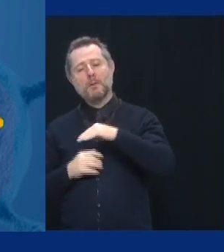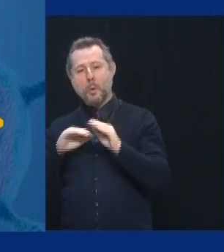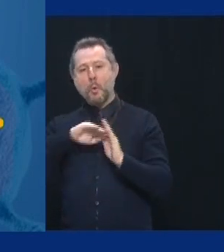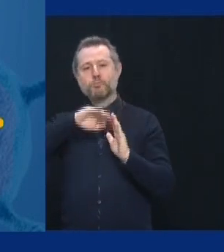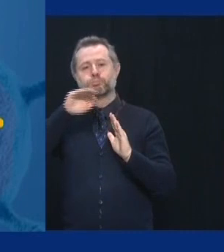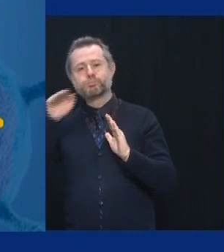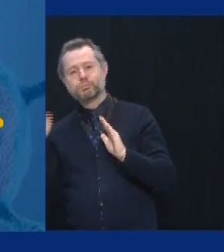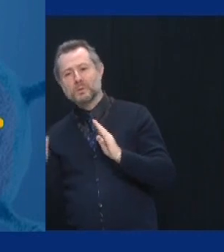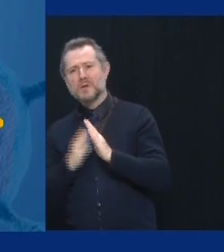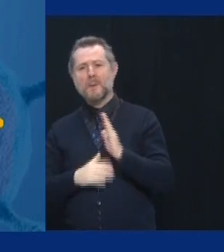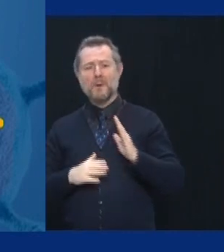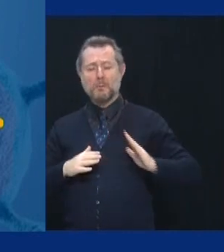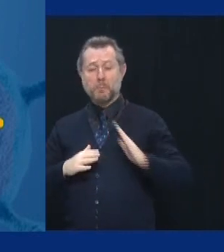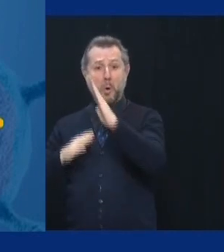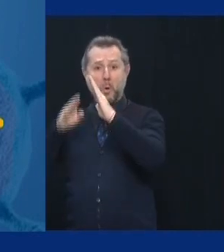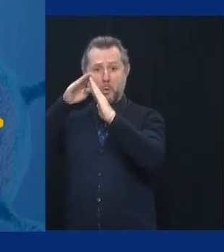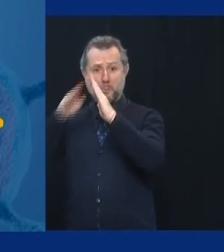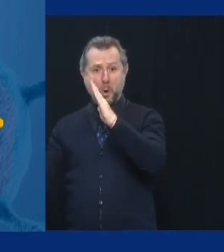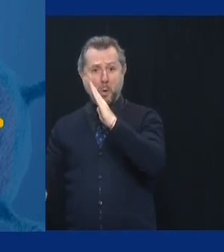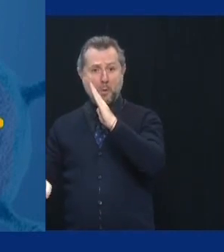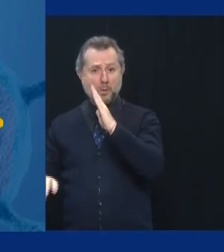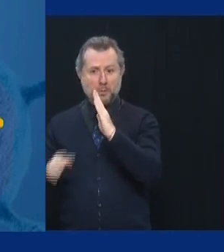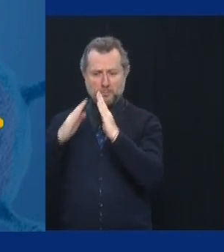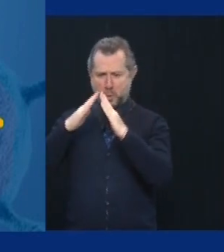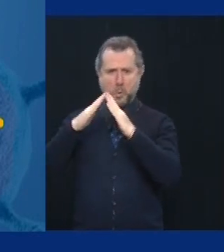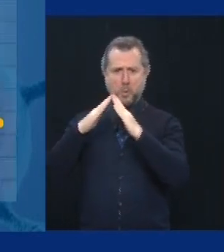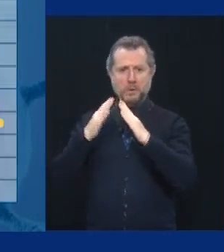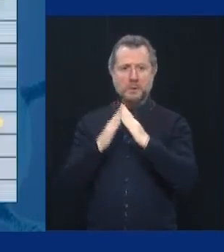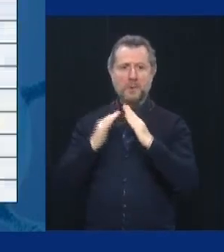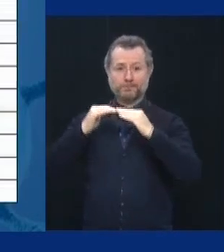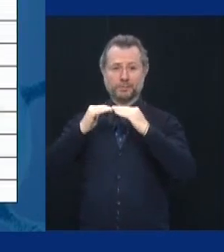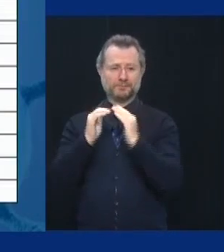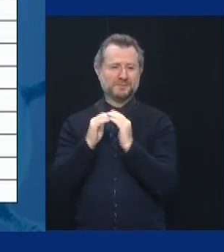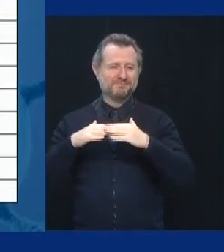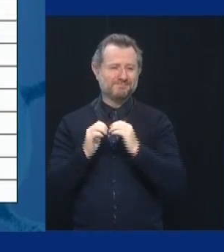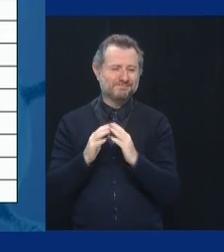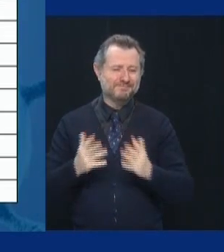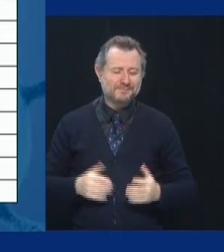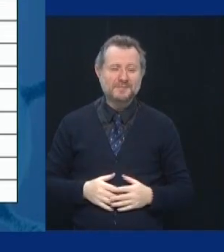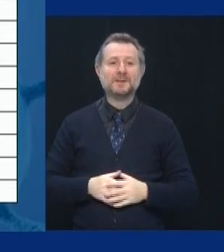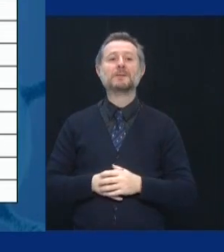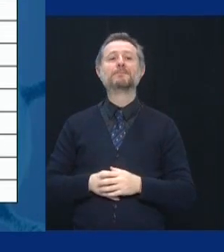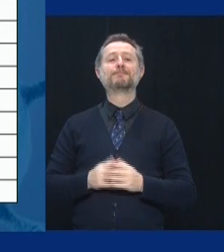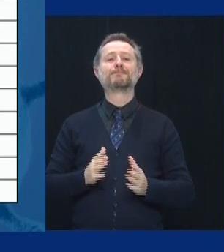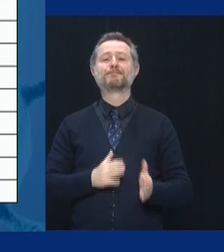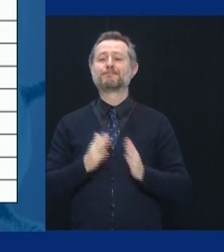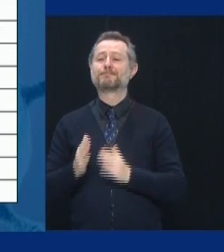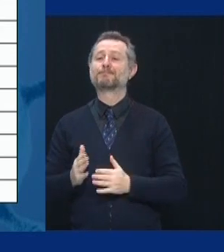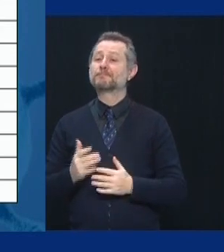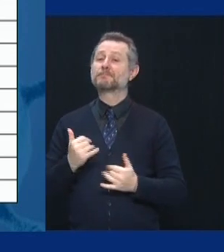BUT THEY ALL WENT UP AND ALL COMING DOWN, SOME AT FASTER RATE. SOME WENT UP HIGHER THAN OTHER PLACES.